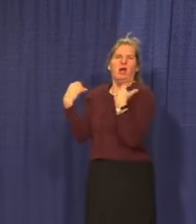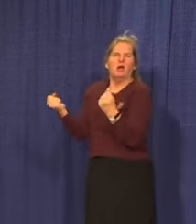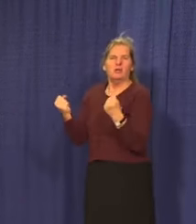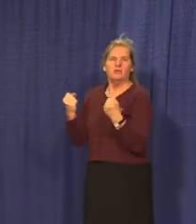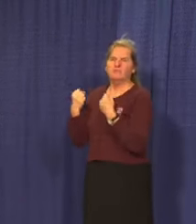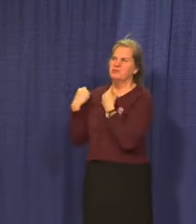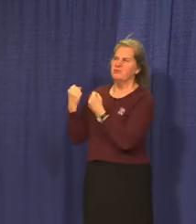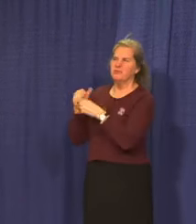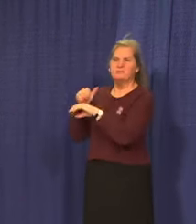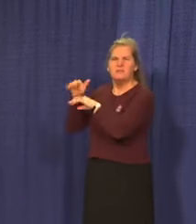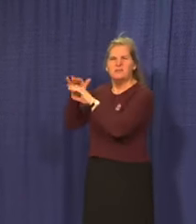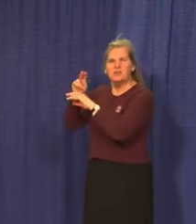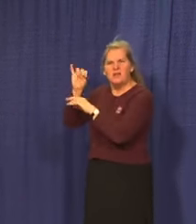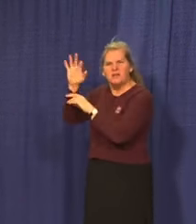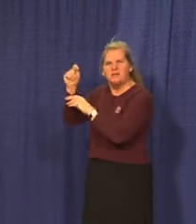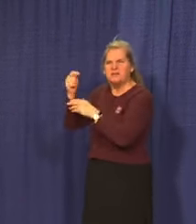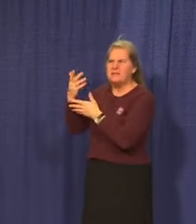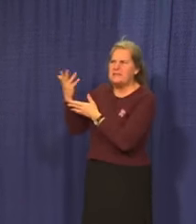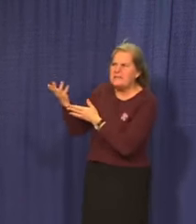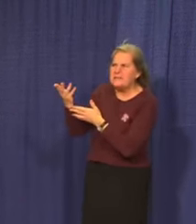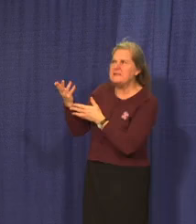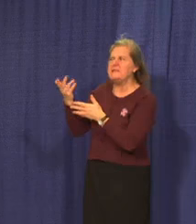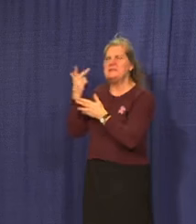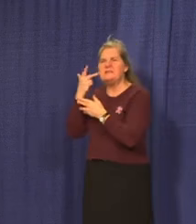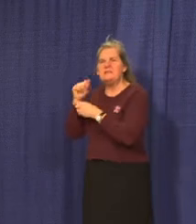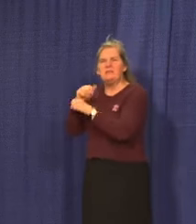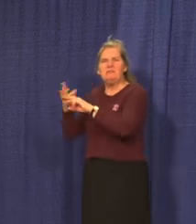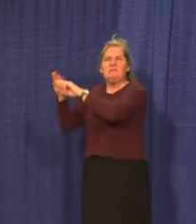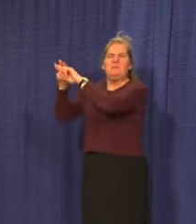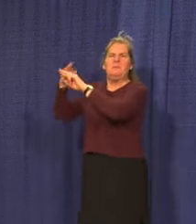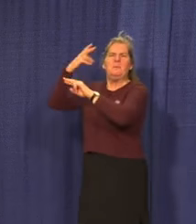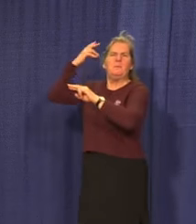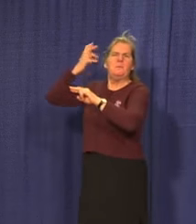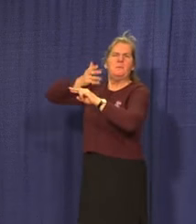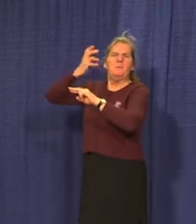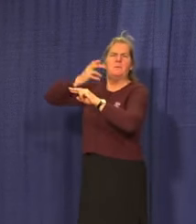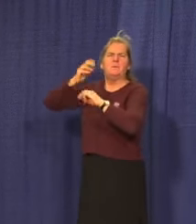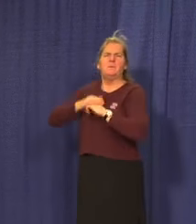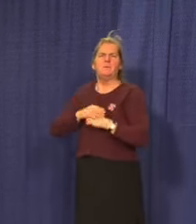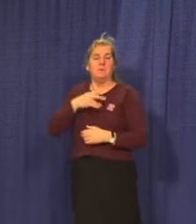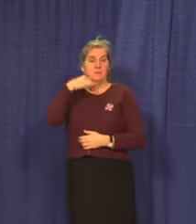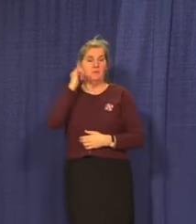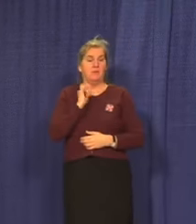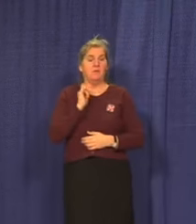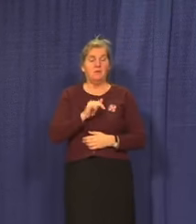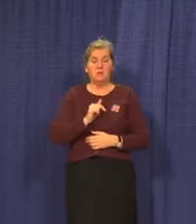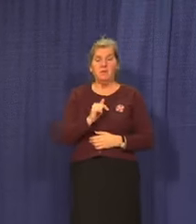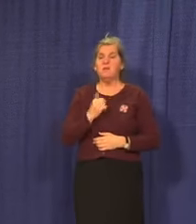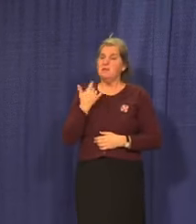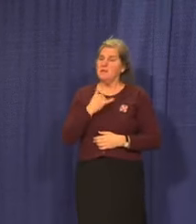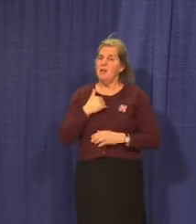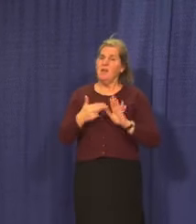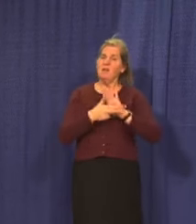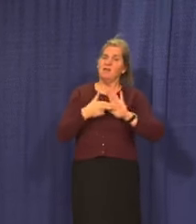FRIENDS IN NUNAVUT AS CASES RISE THERE. THE YUKON IS CURRENTLY IN A STATE OF EMERGENCY, WHICH IS